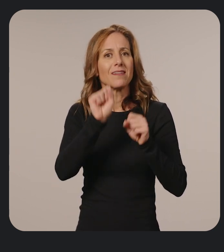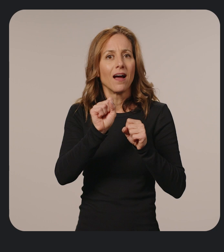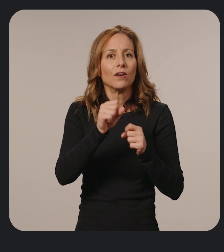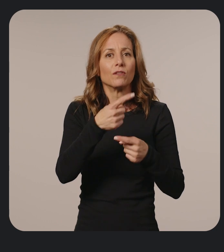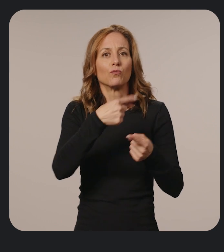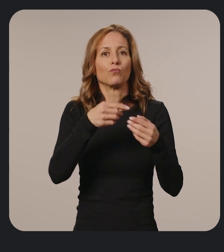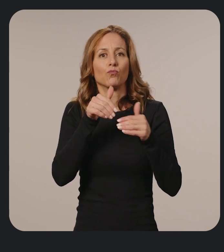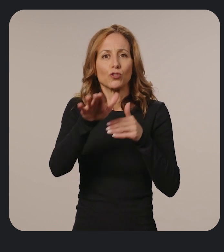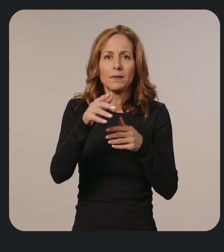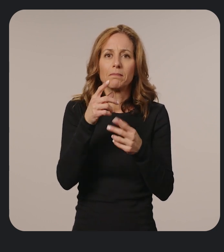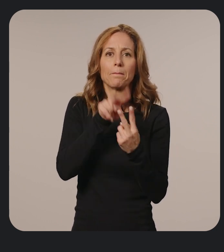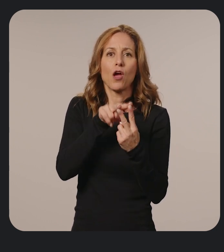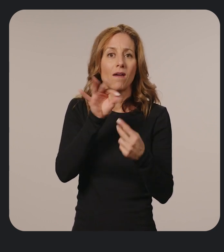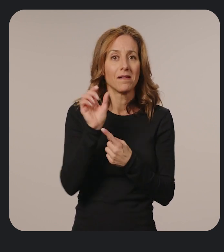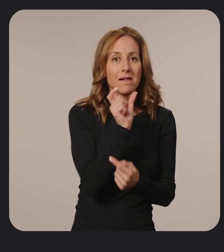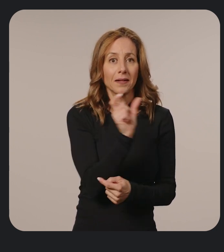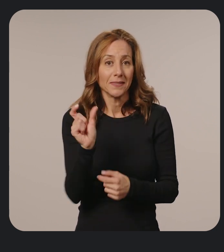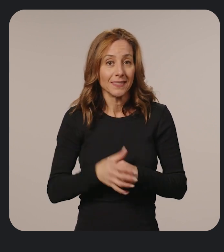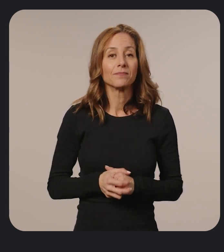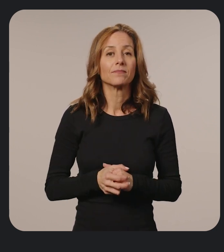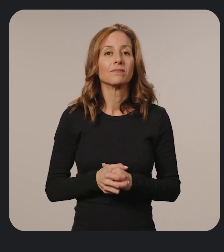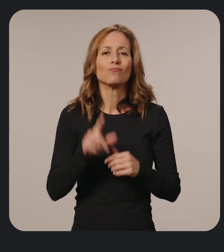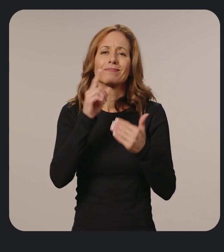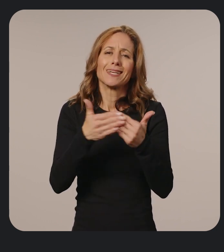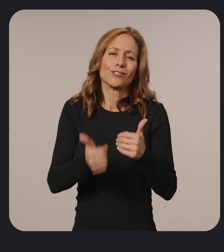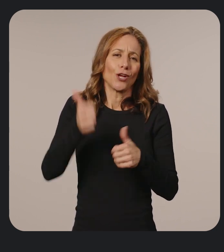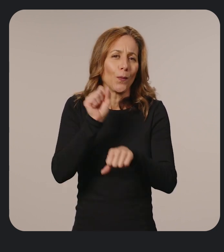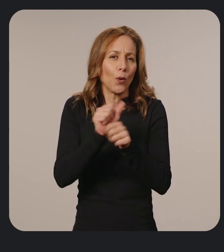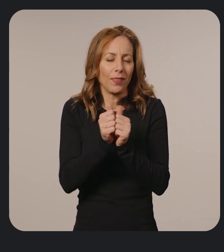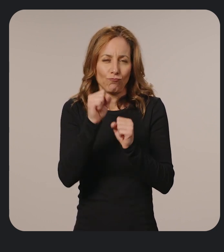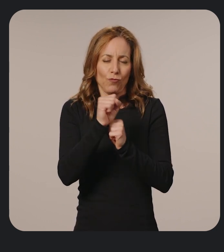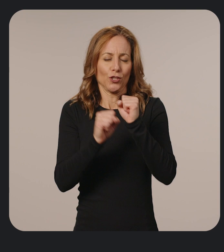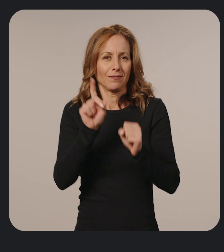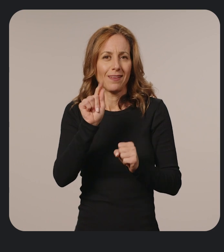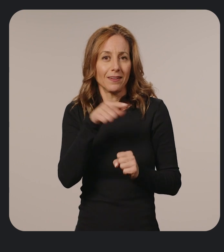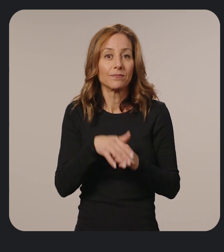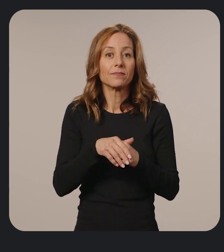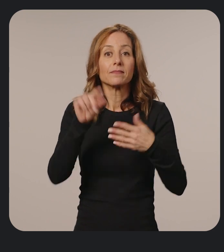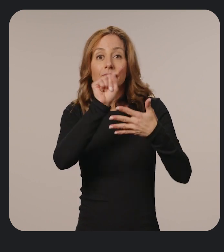that can now return a pair of elements, and it's much easier to work with such structured data.